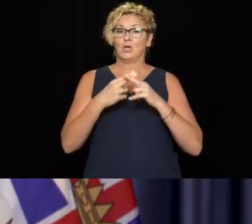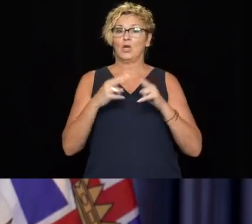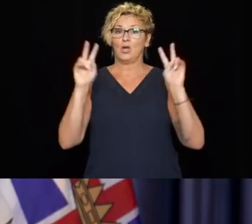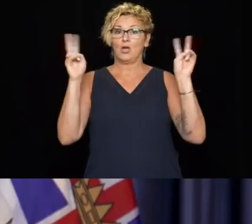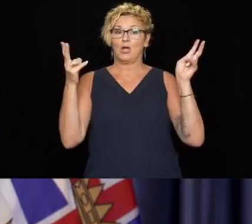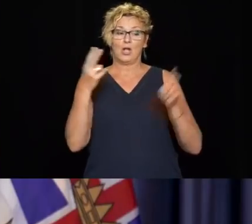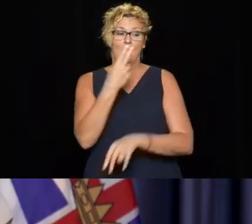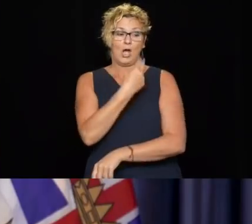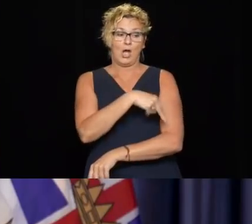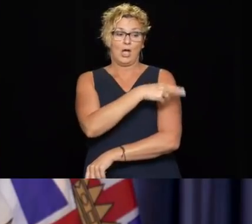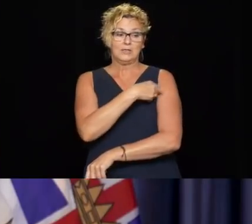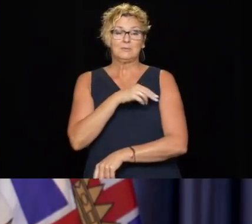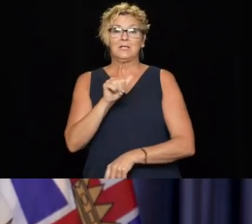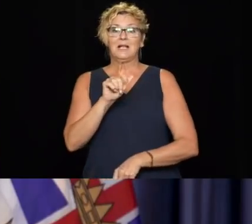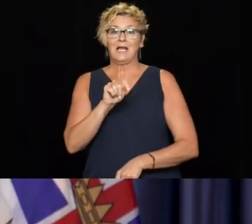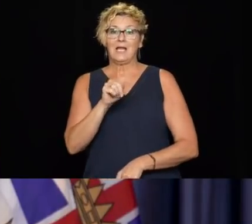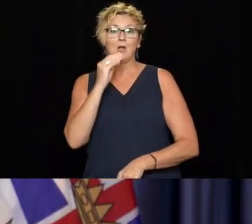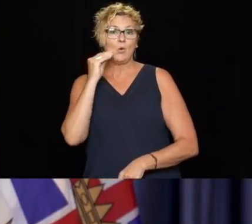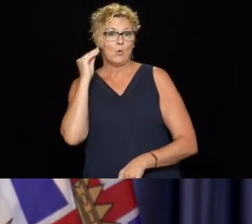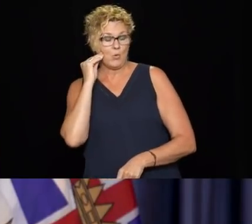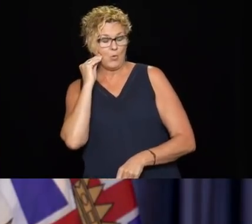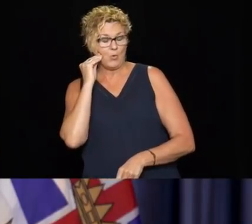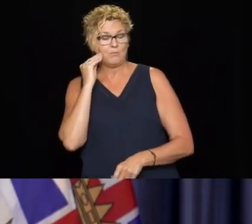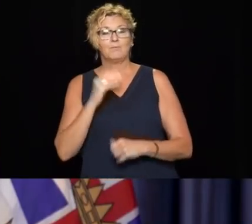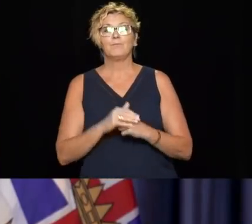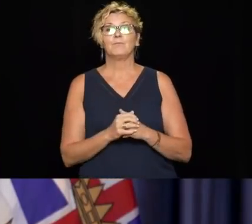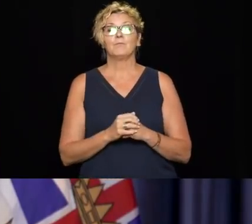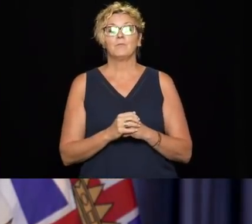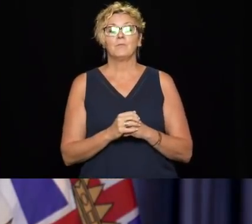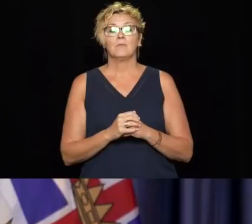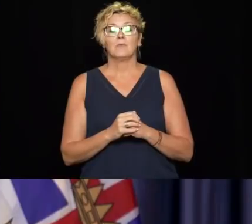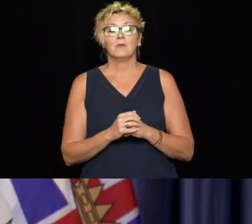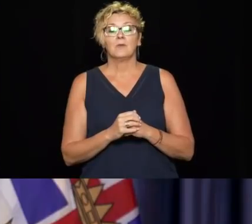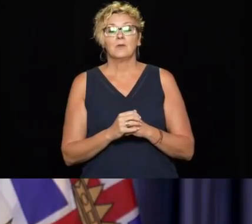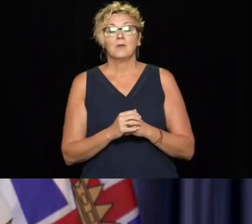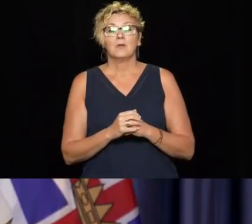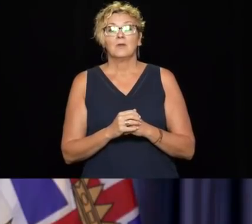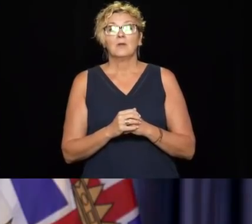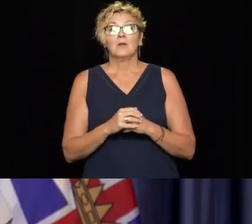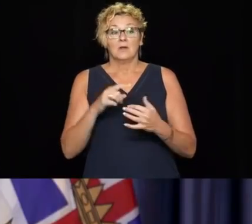workers in long-term care and assisted living facilities is significant expansion of the provinces flu immunization plan as